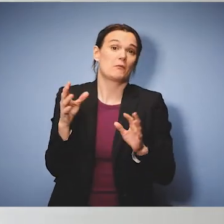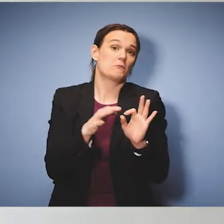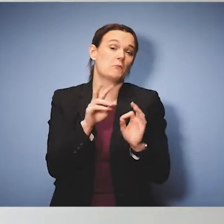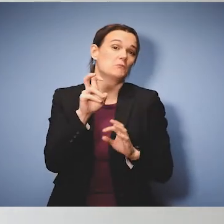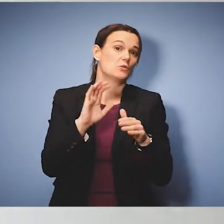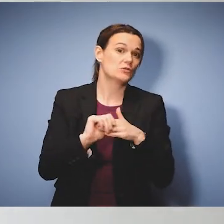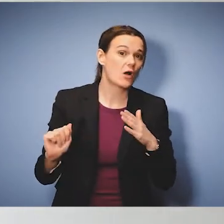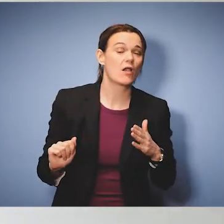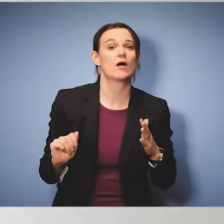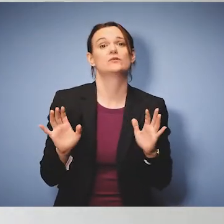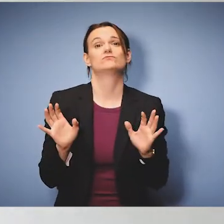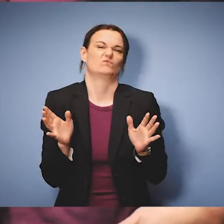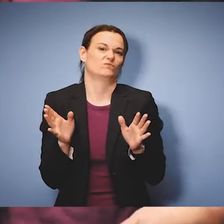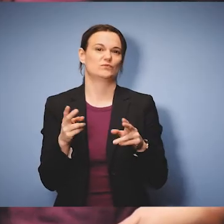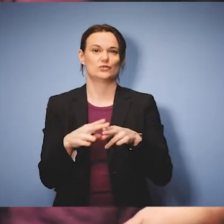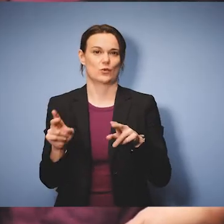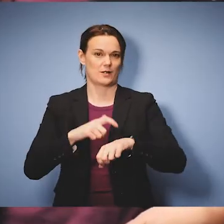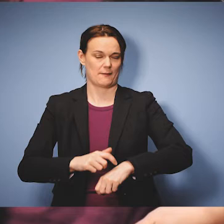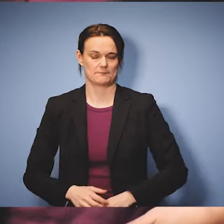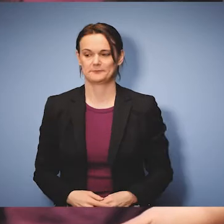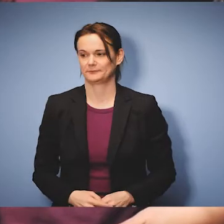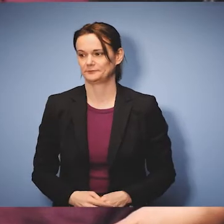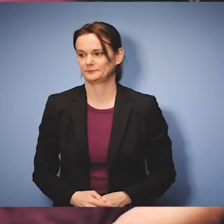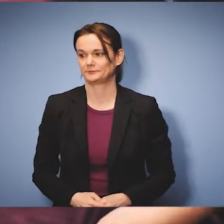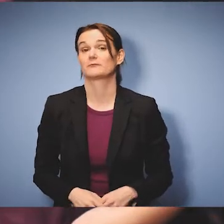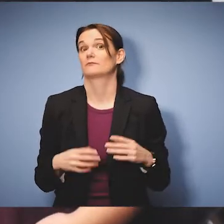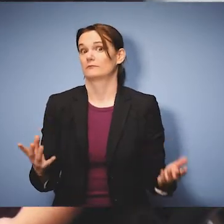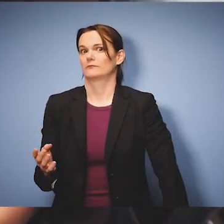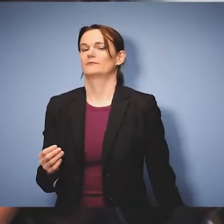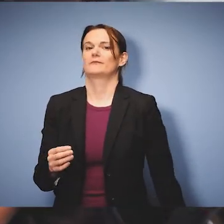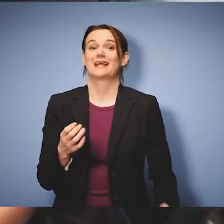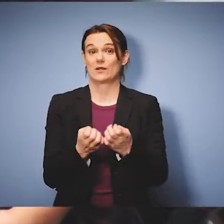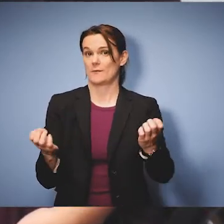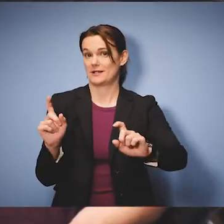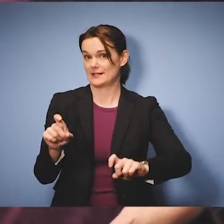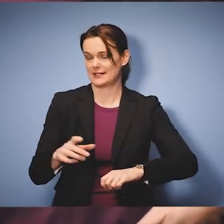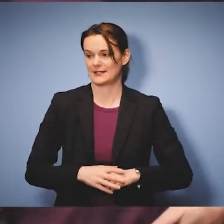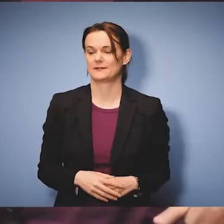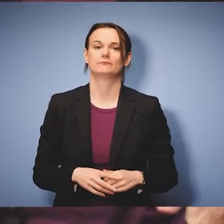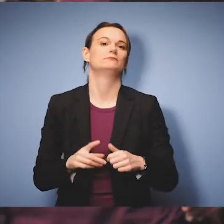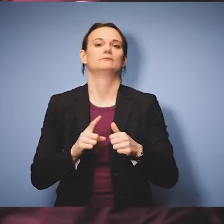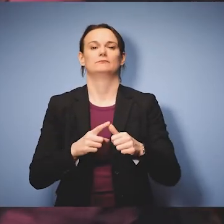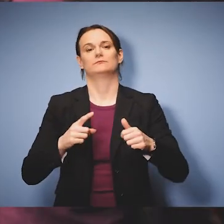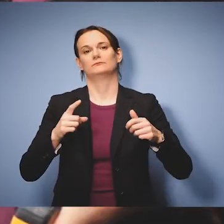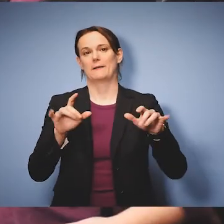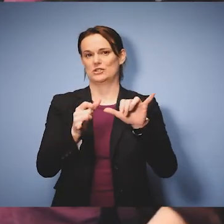and just a few hours of your time. To complete a project like this one you're going to need your measuring tape and a saw.